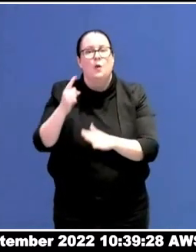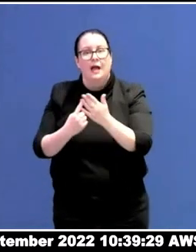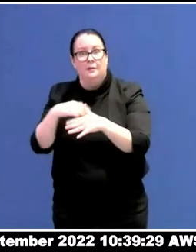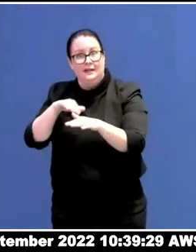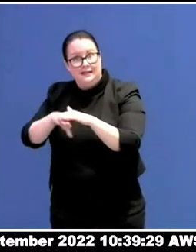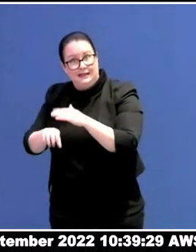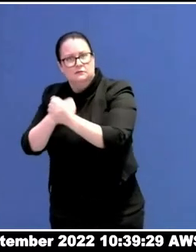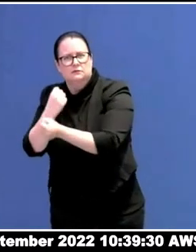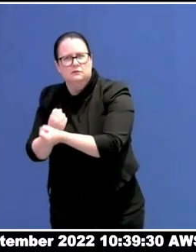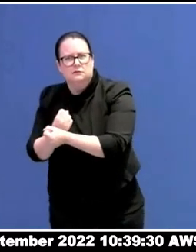How could we overcome that?